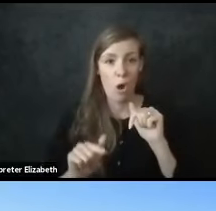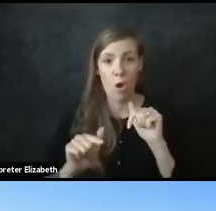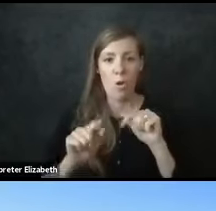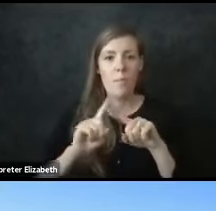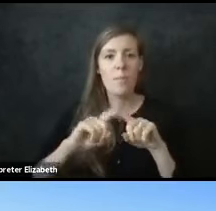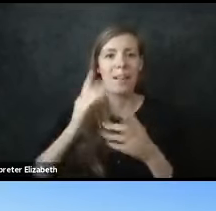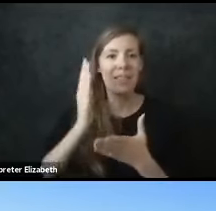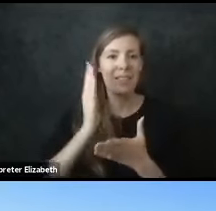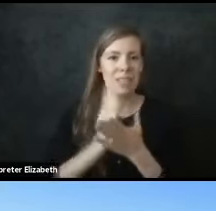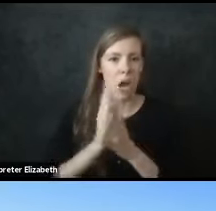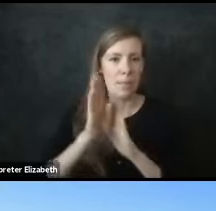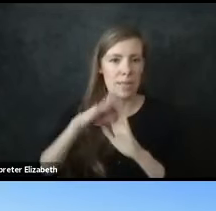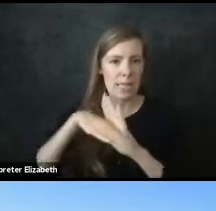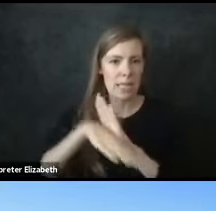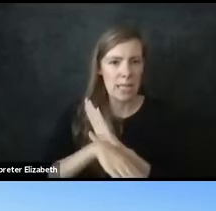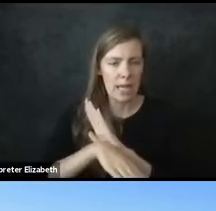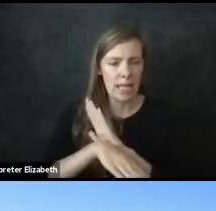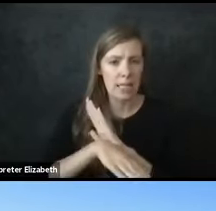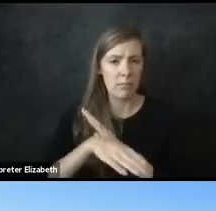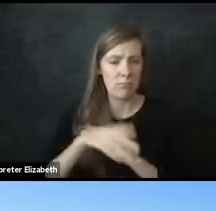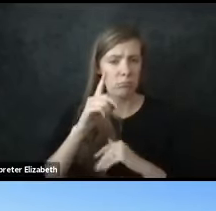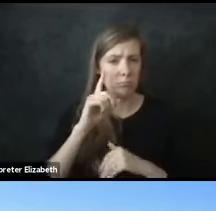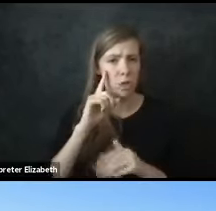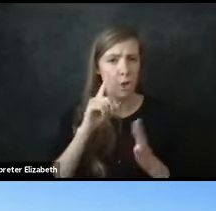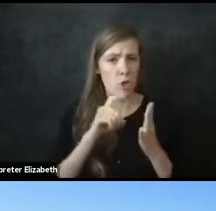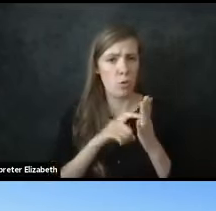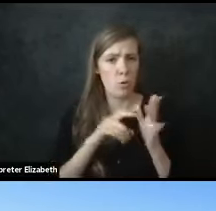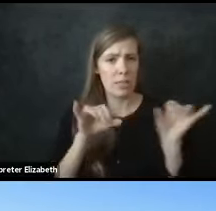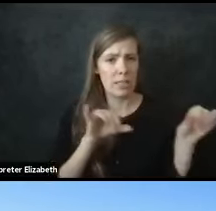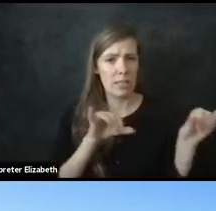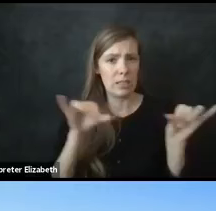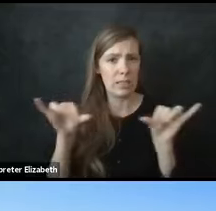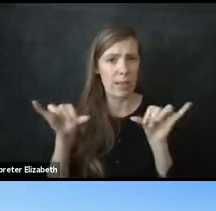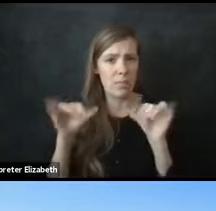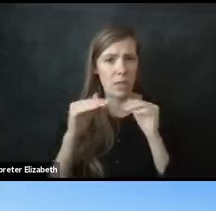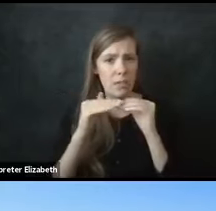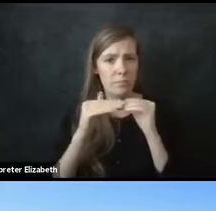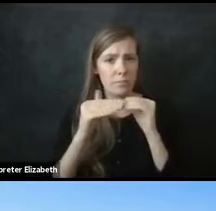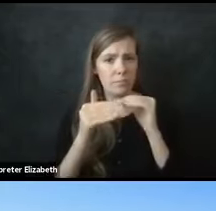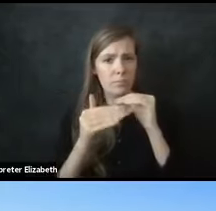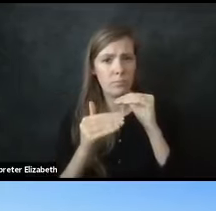Are we seeing the same numbers leveling off in Sonoma County and Dr.